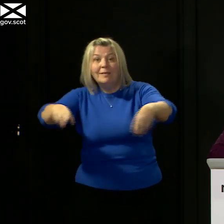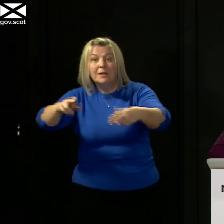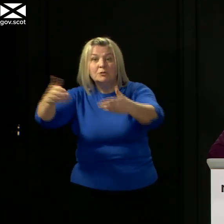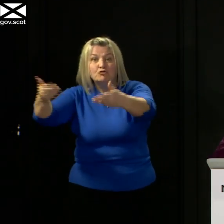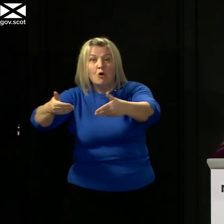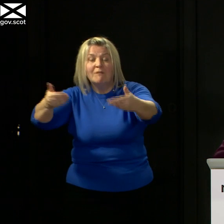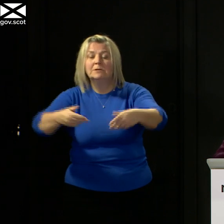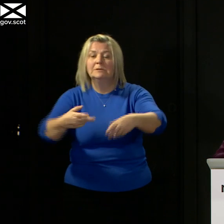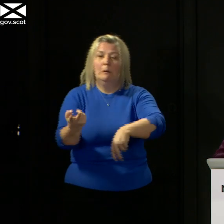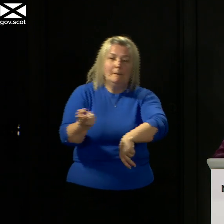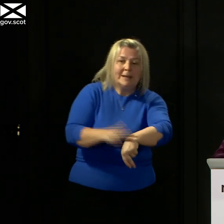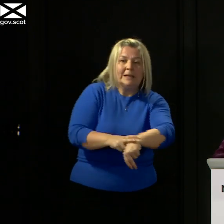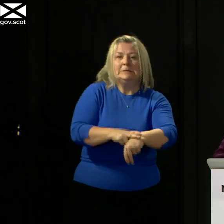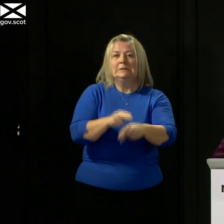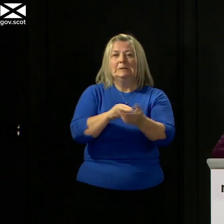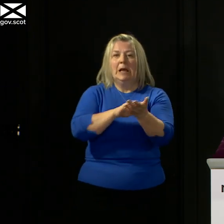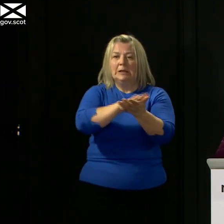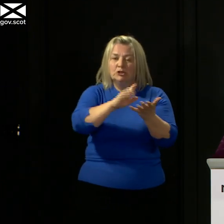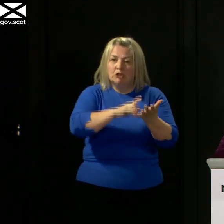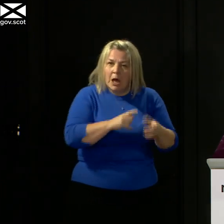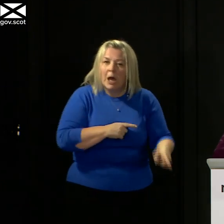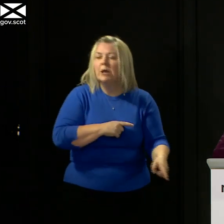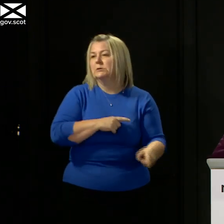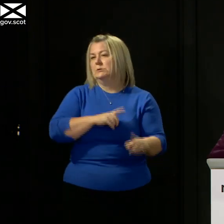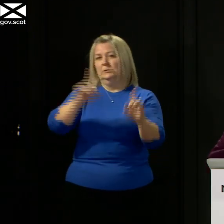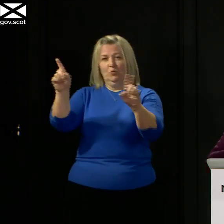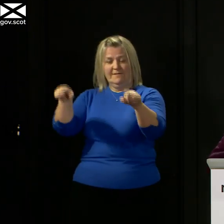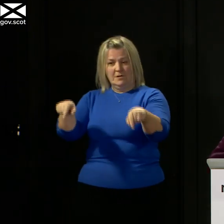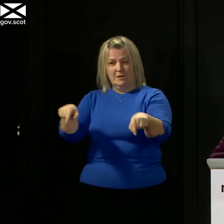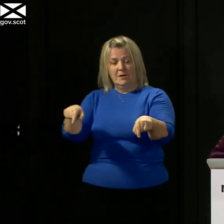considered necessary or where it's considered that they would benefit from